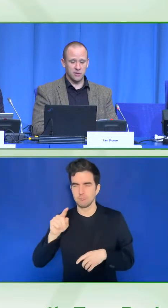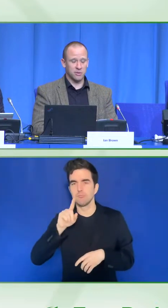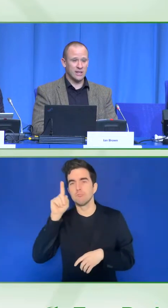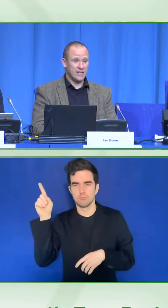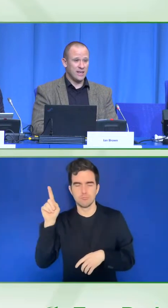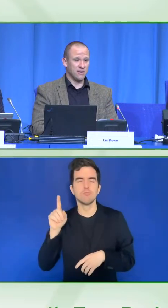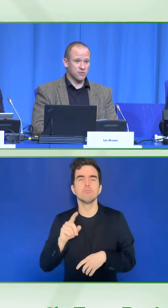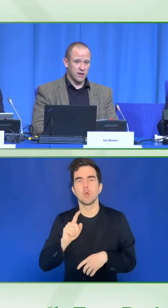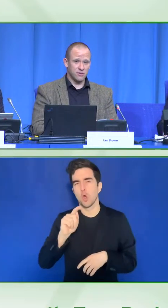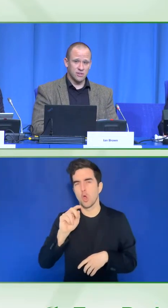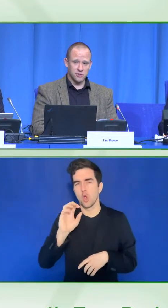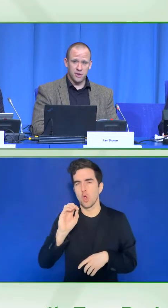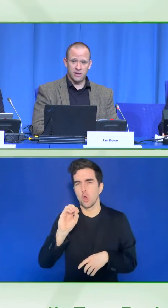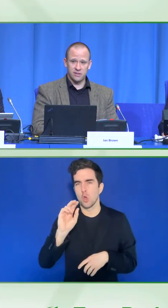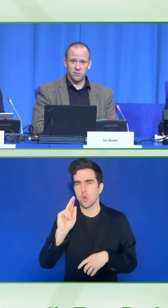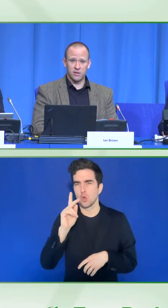of the next generation of students.